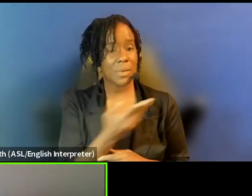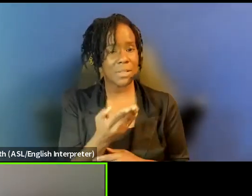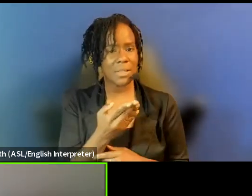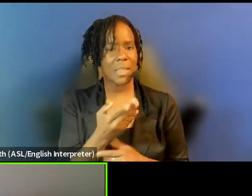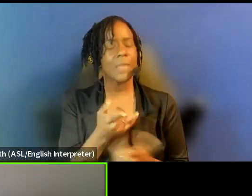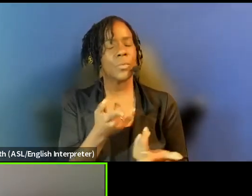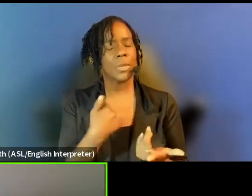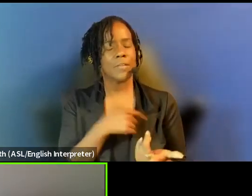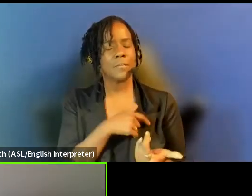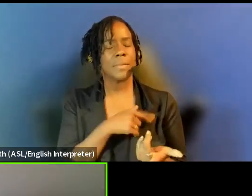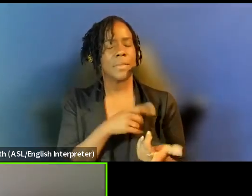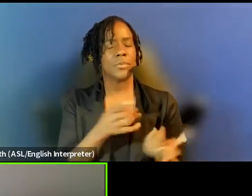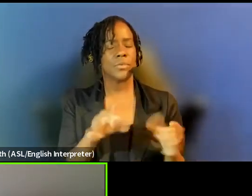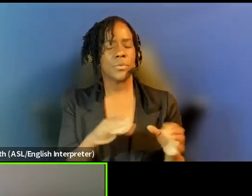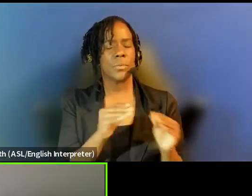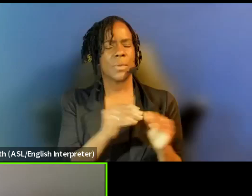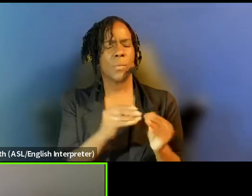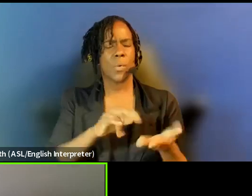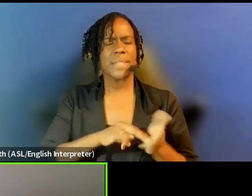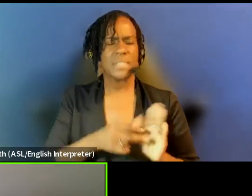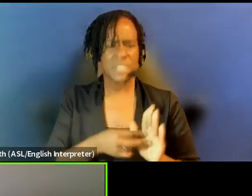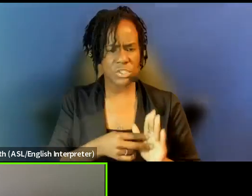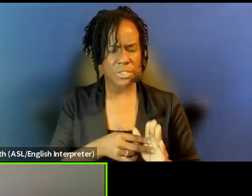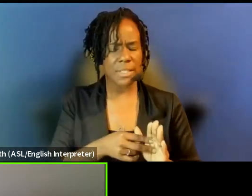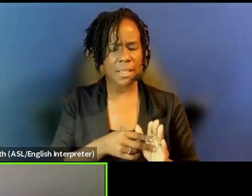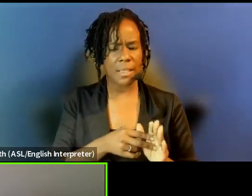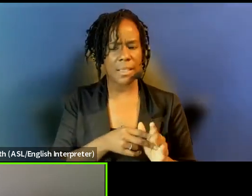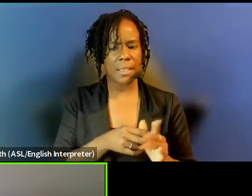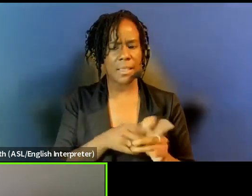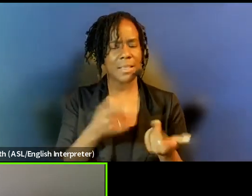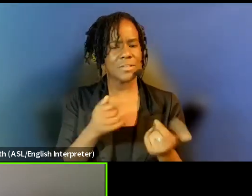Thank you for the question Penni.